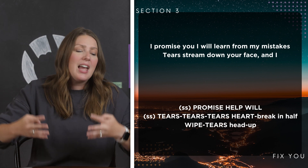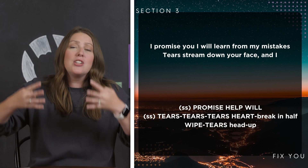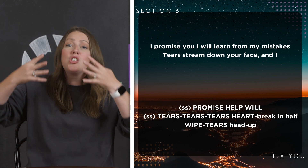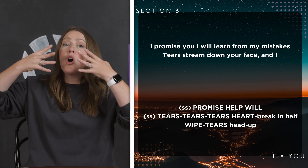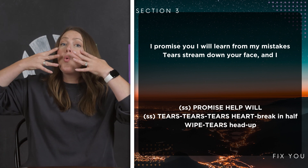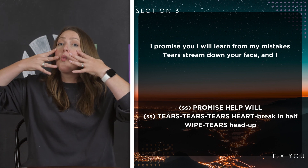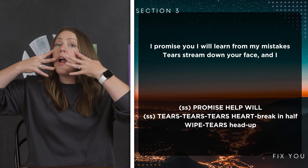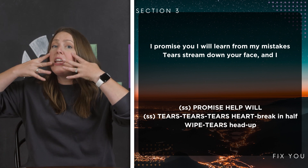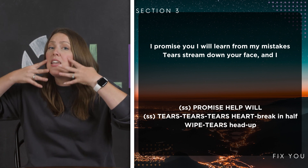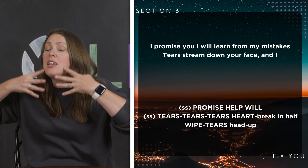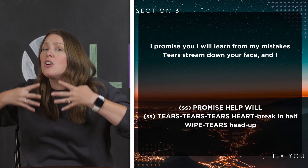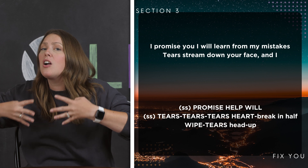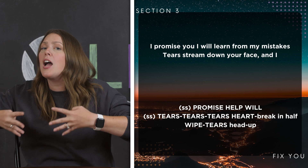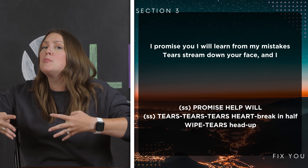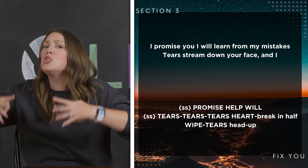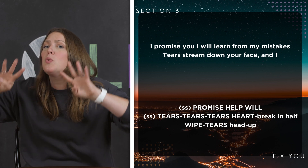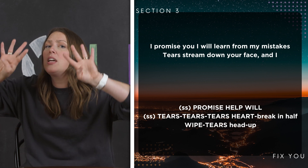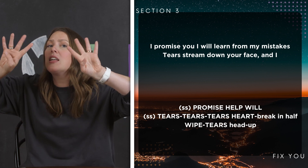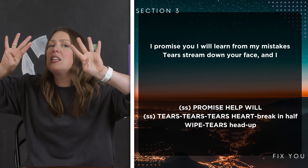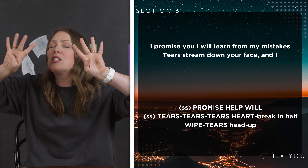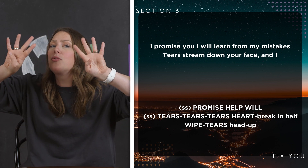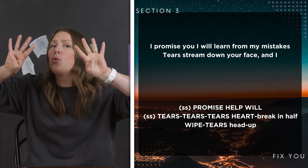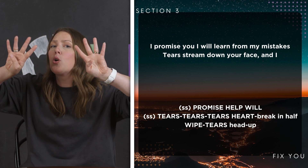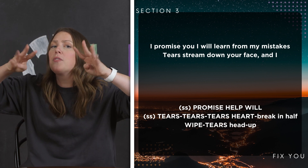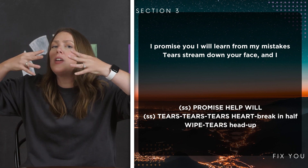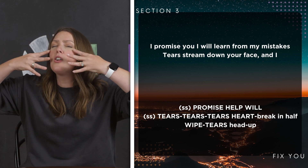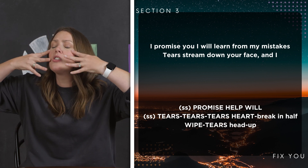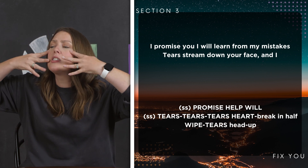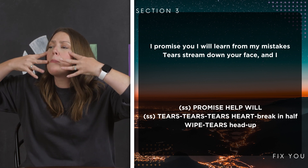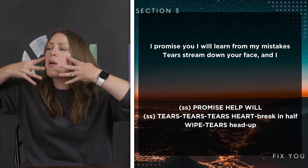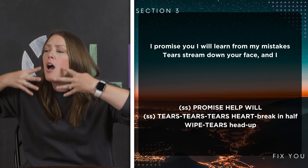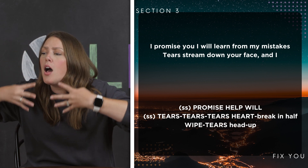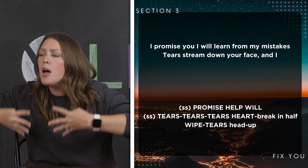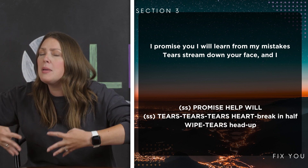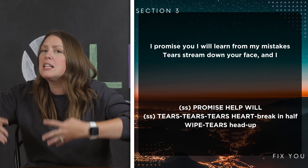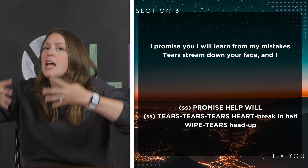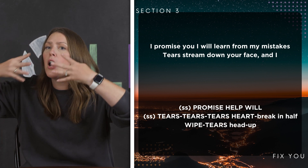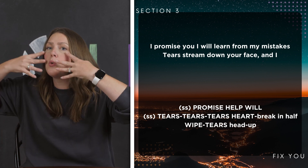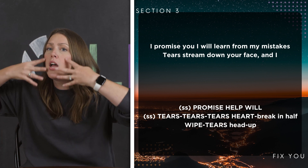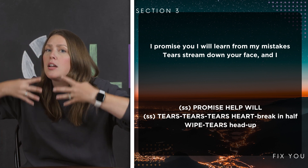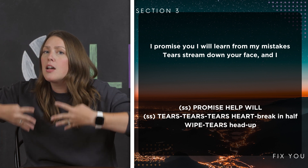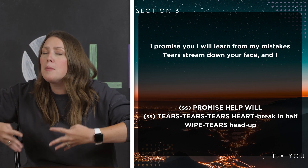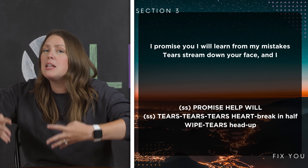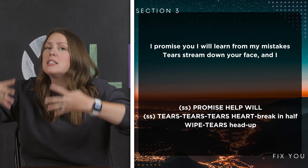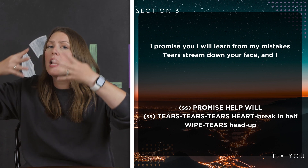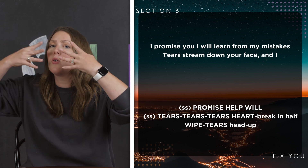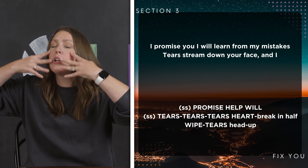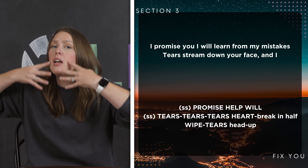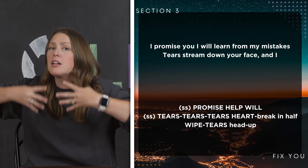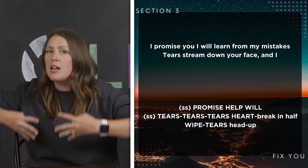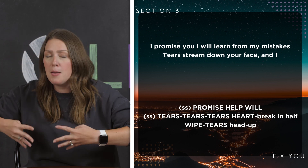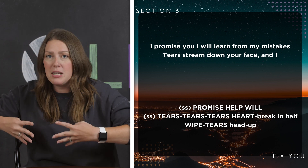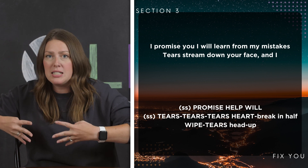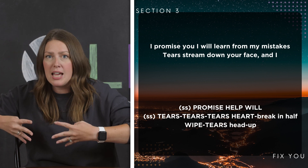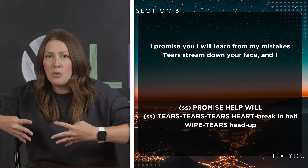And so right here I'm doing these four fingers. Them coming down, coming down, coming down.